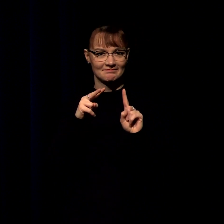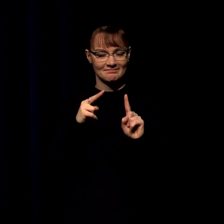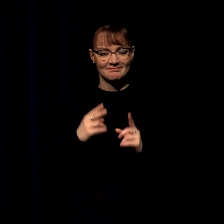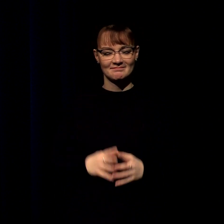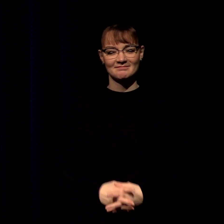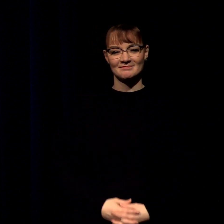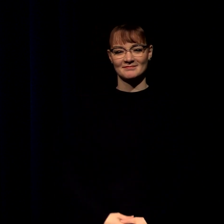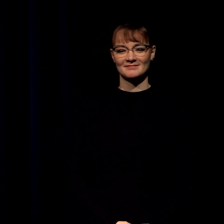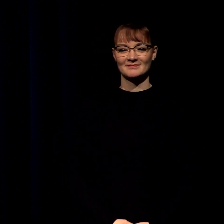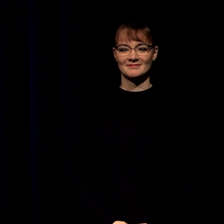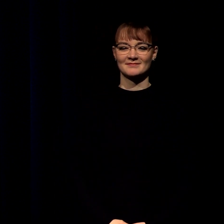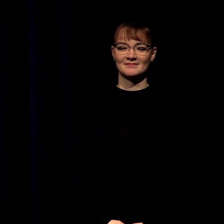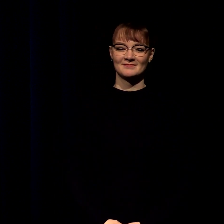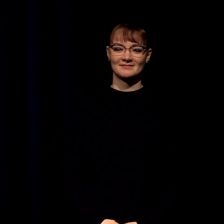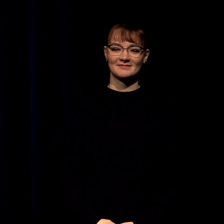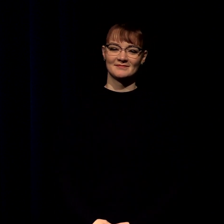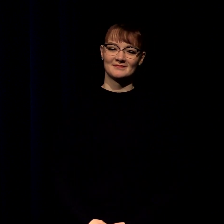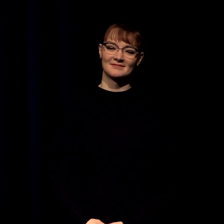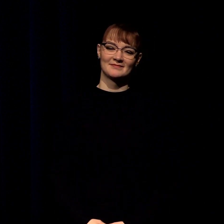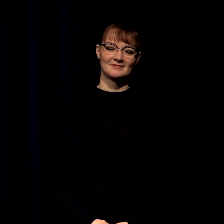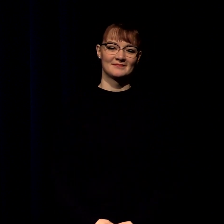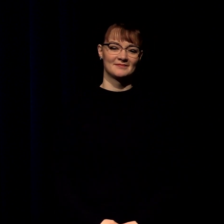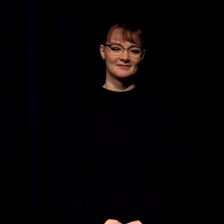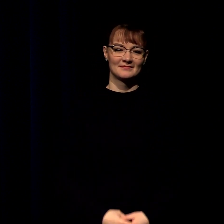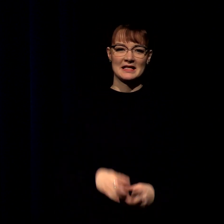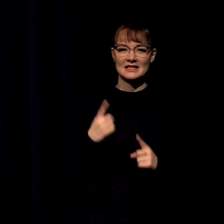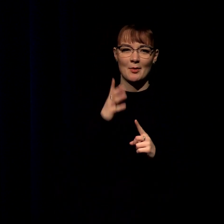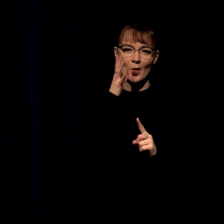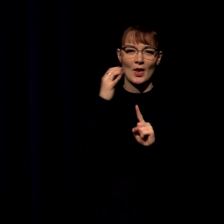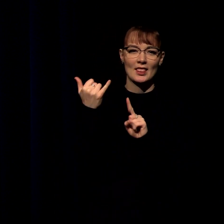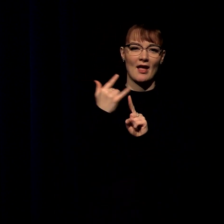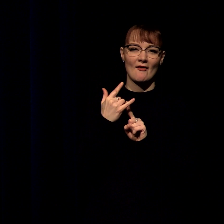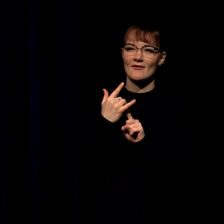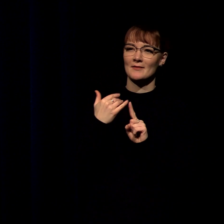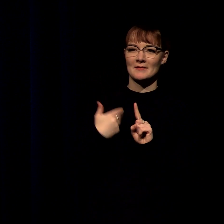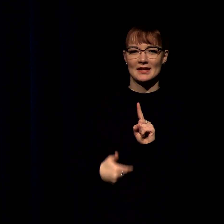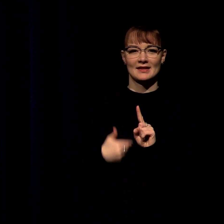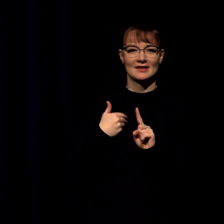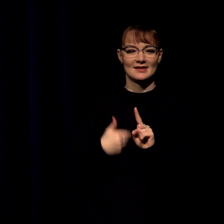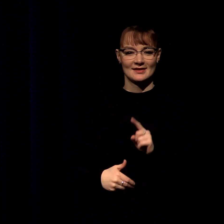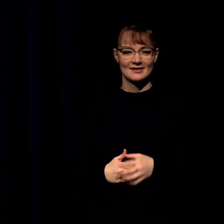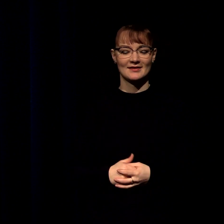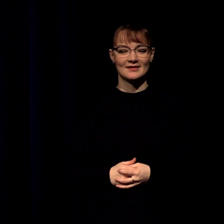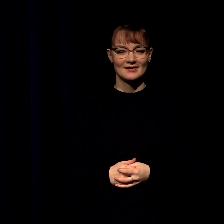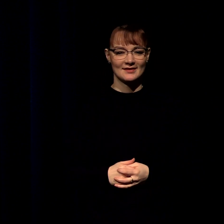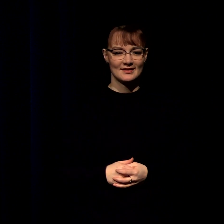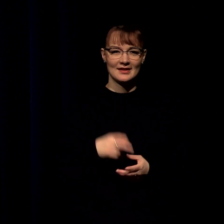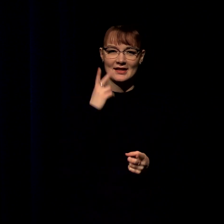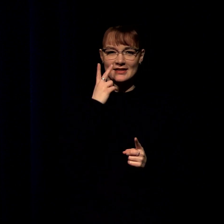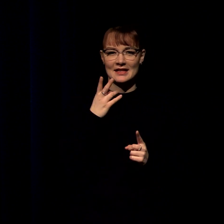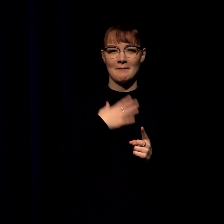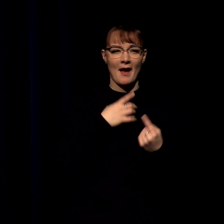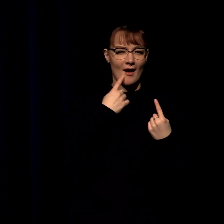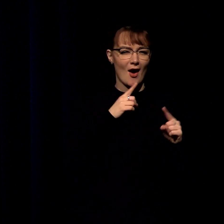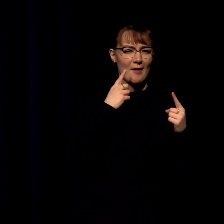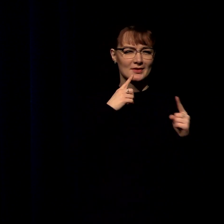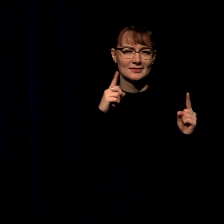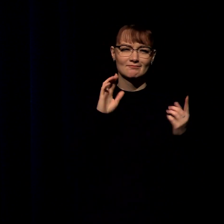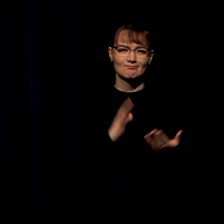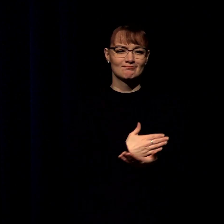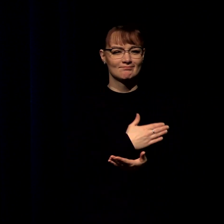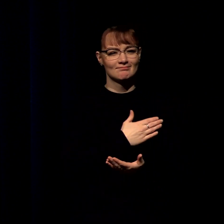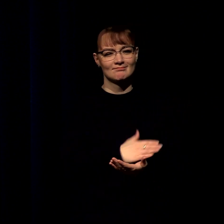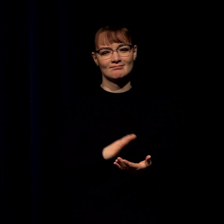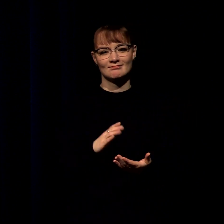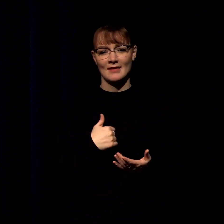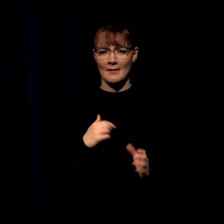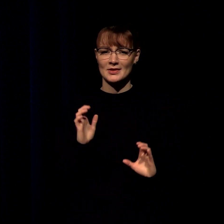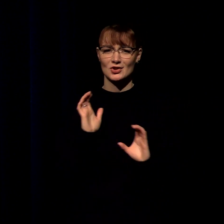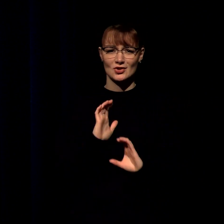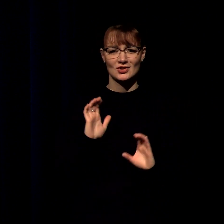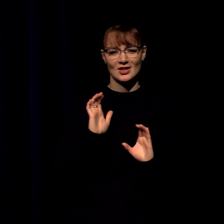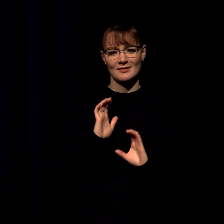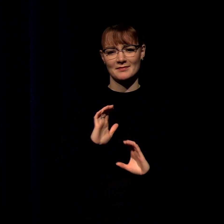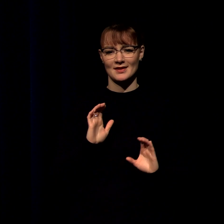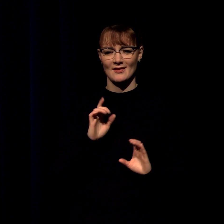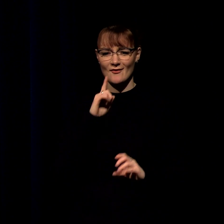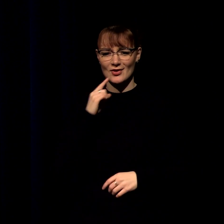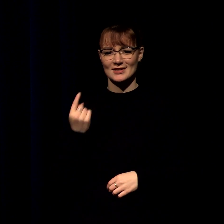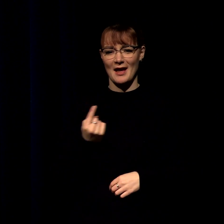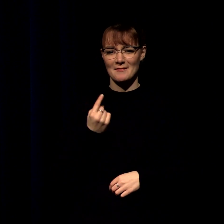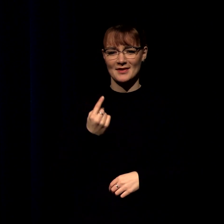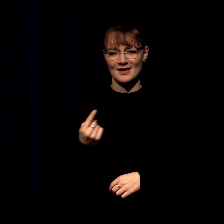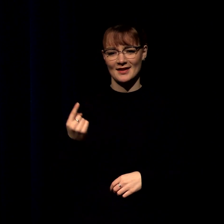And then I be loved, see what I have done, been searching for something God